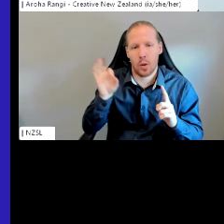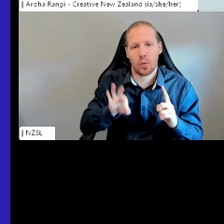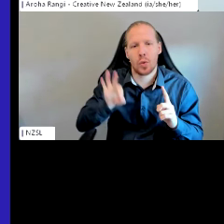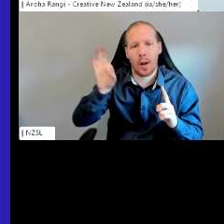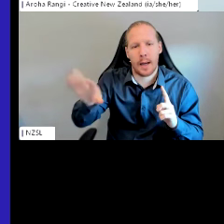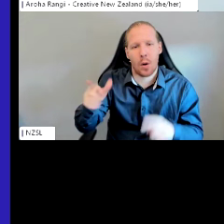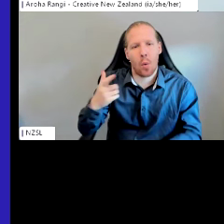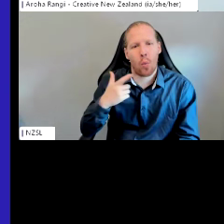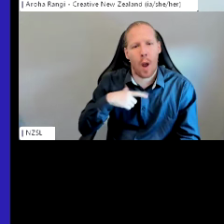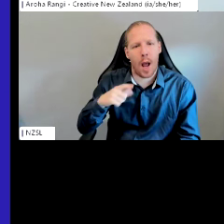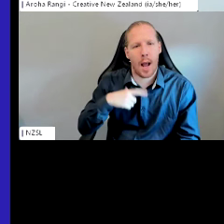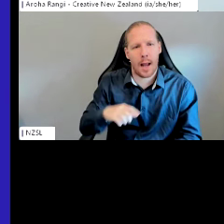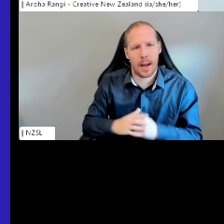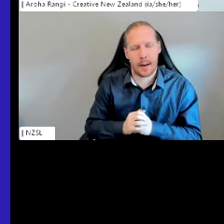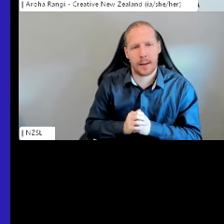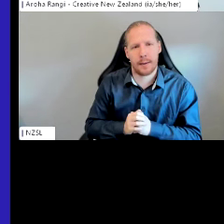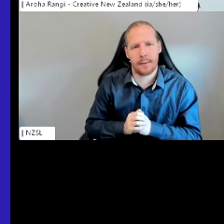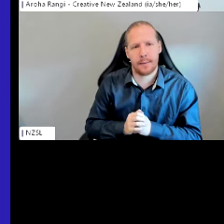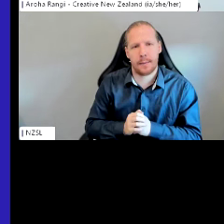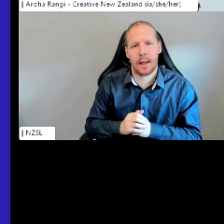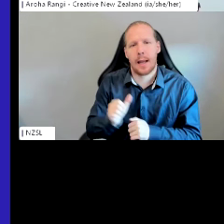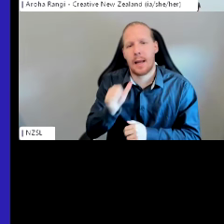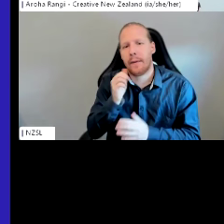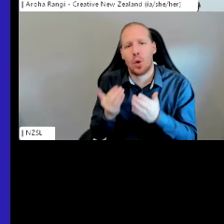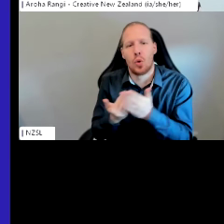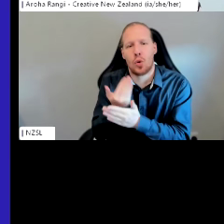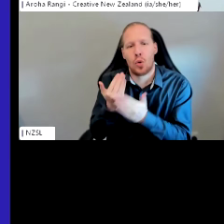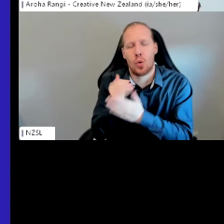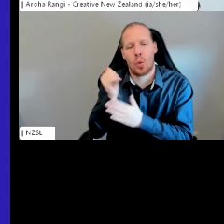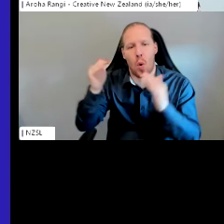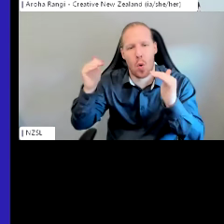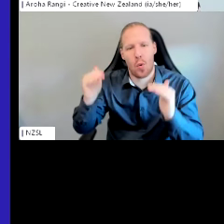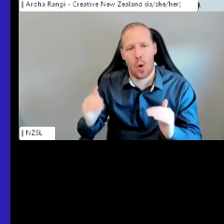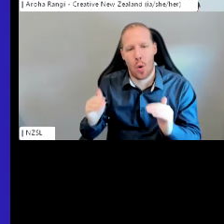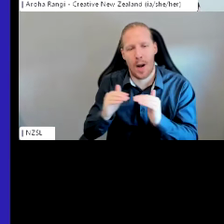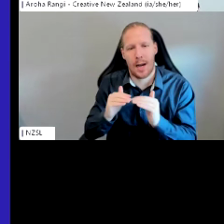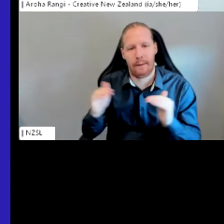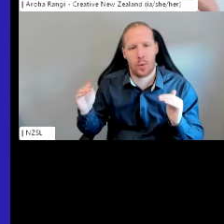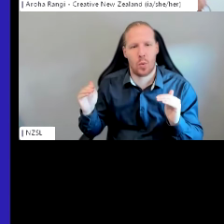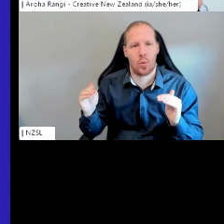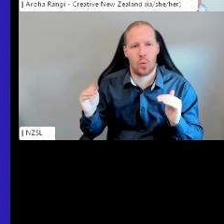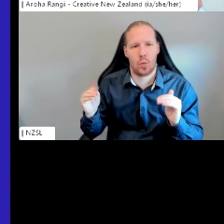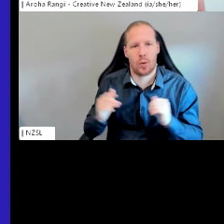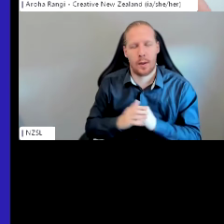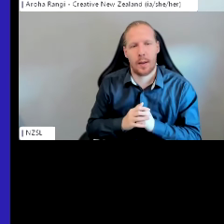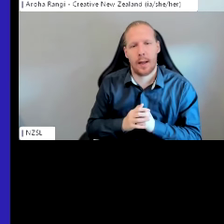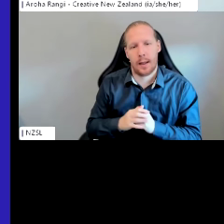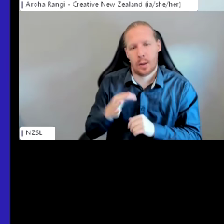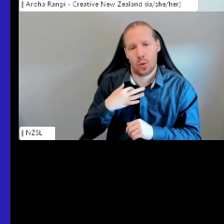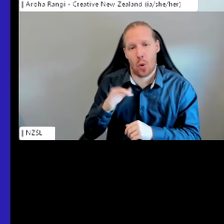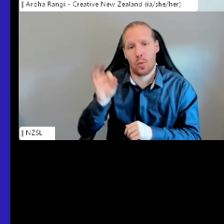uh new and lower levels of philanthropy um uh it's a sense of belonging and connection that people